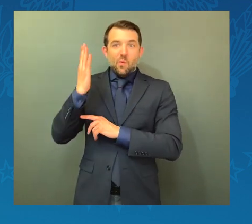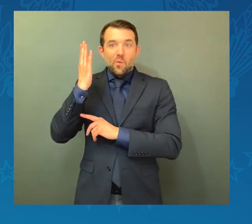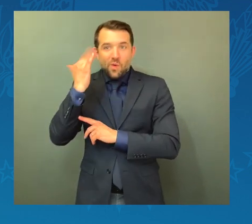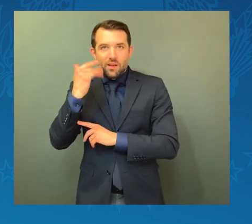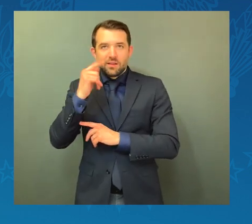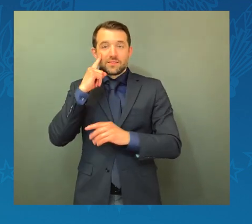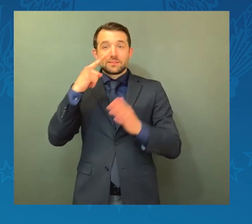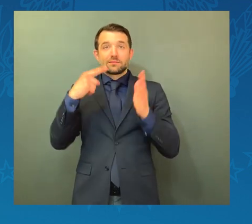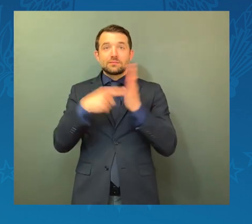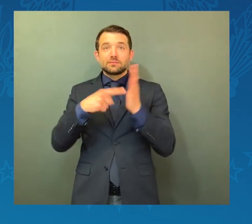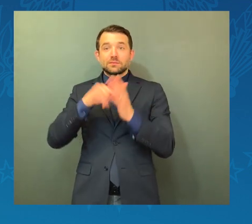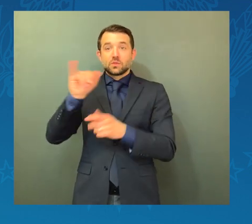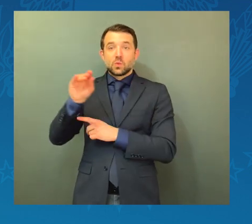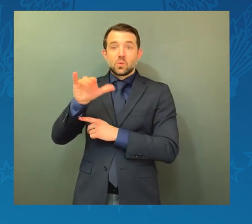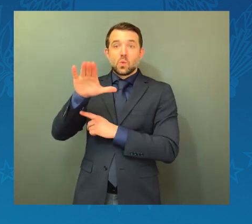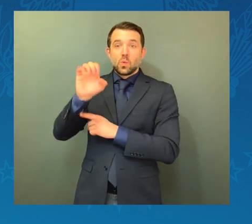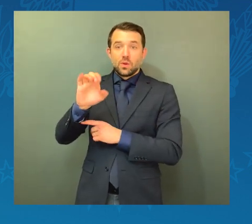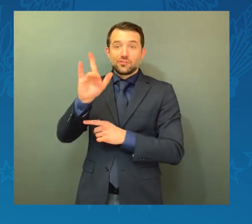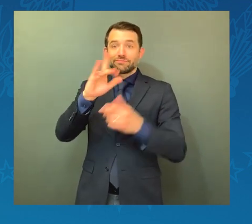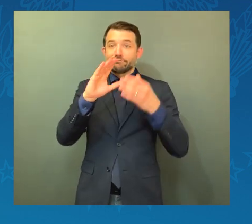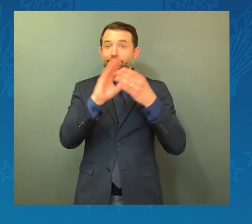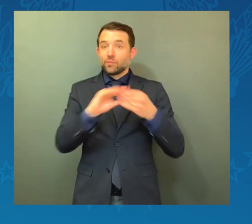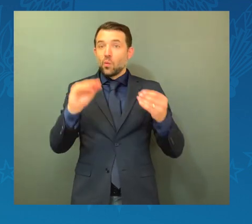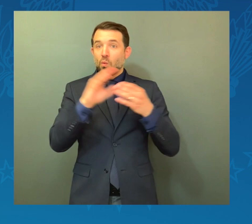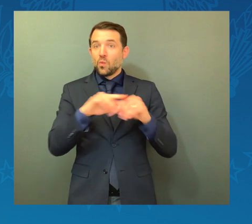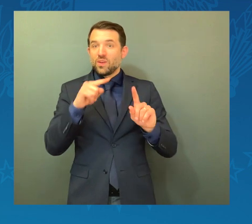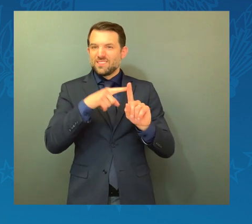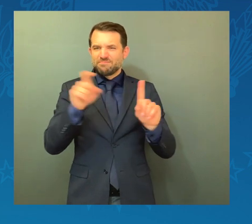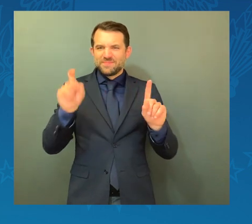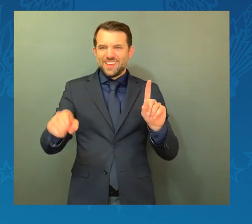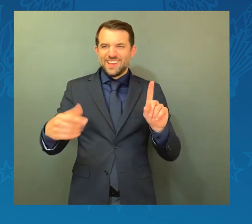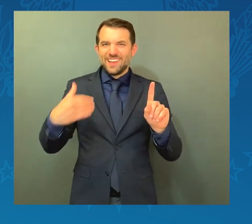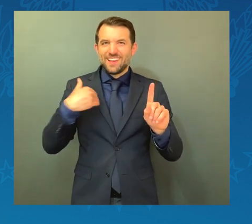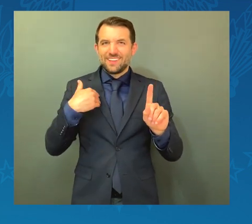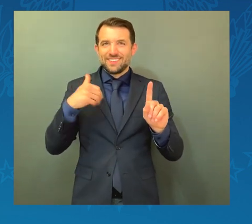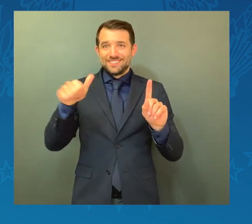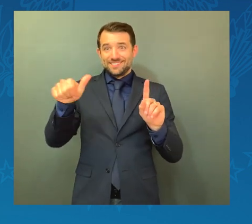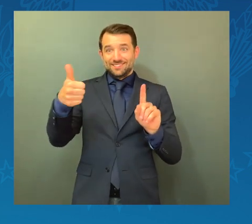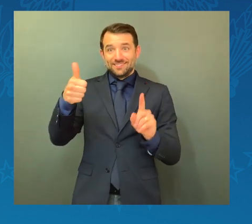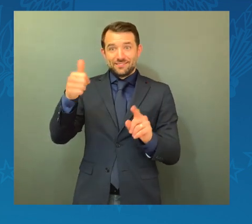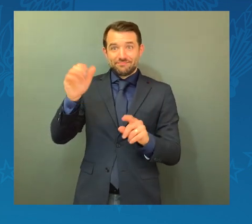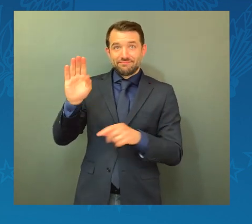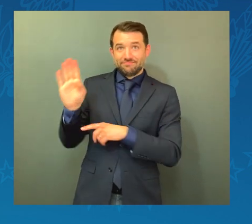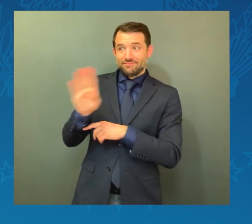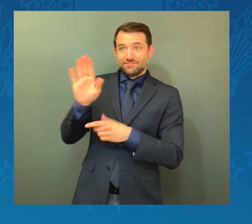Of the approximately $10 billion that has already been allocated from that investment,